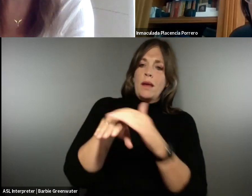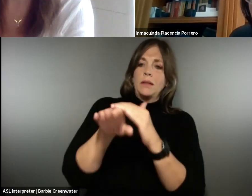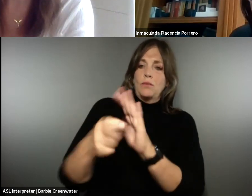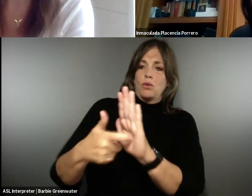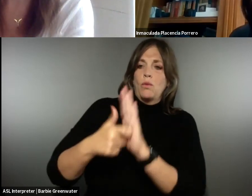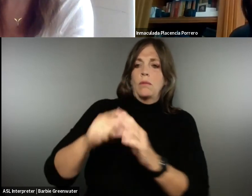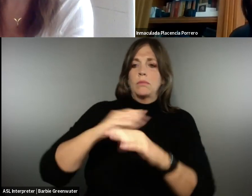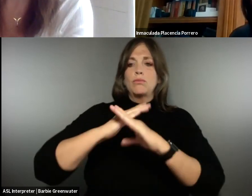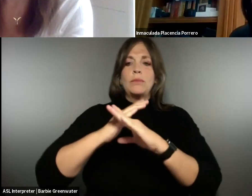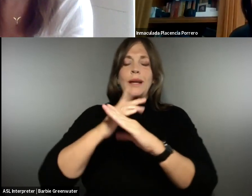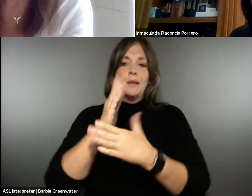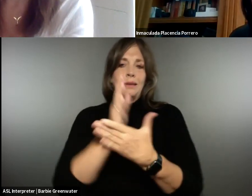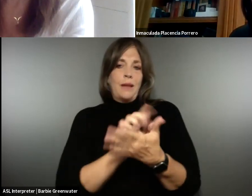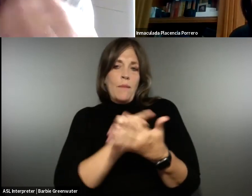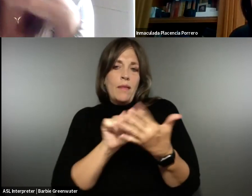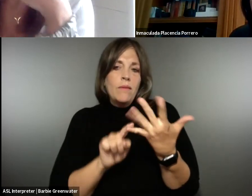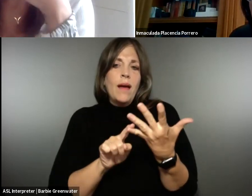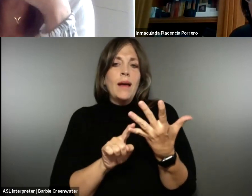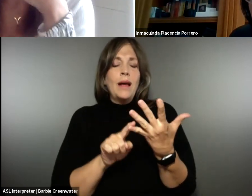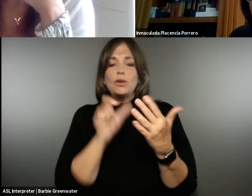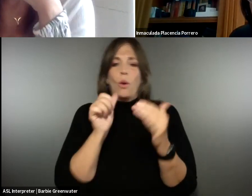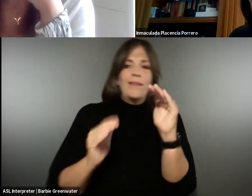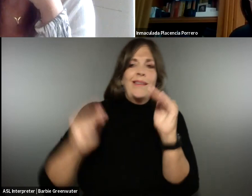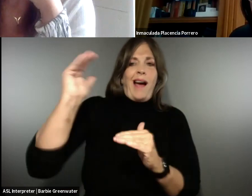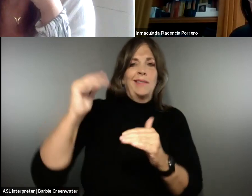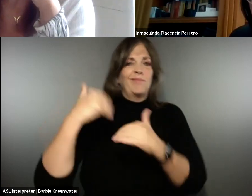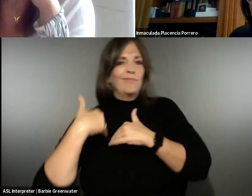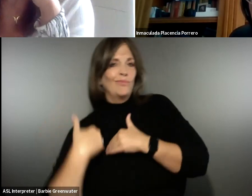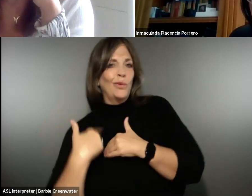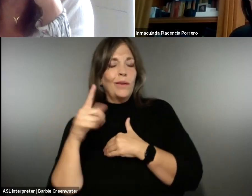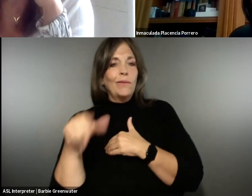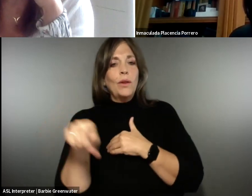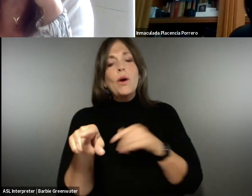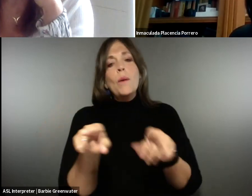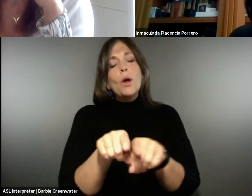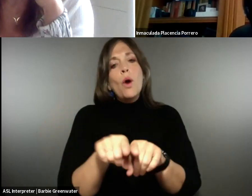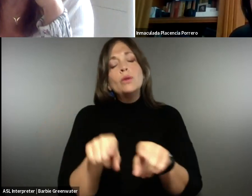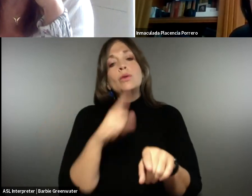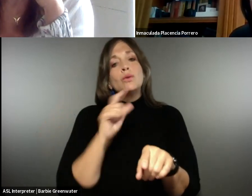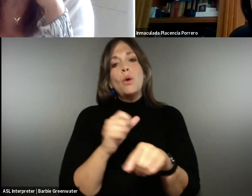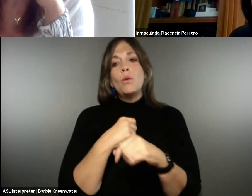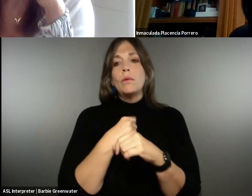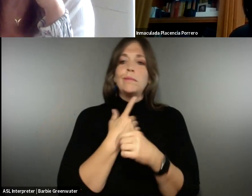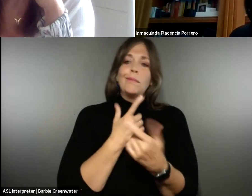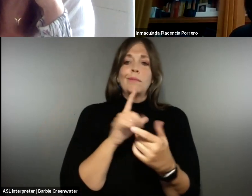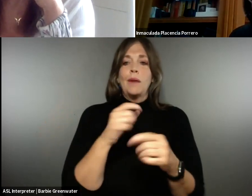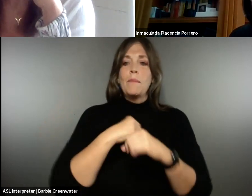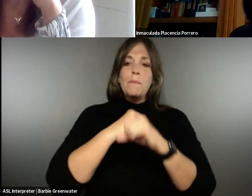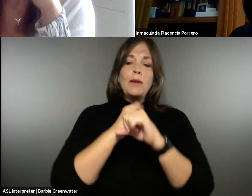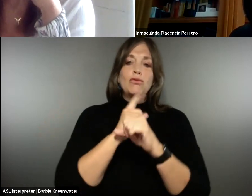s. One is disproportionate burden. So the requirements need to be applied until they do not impose a disproportion